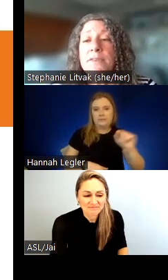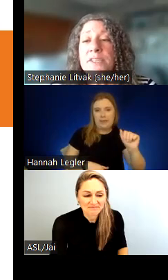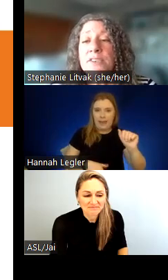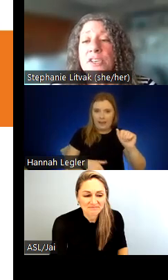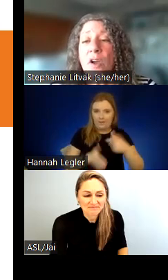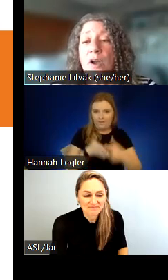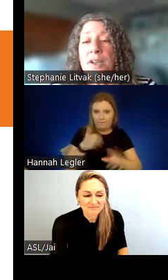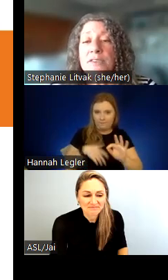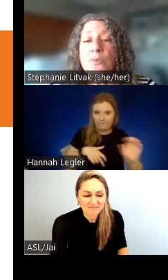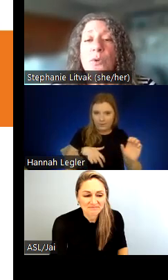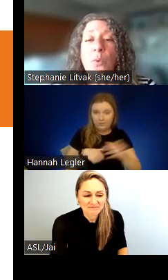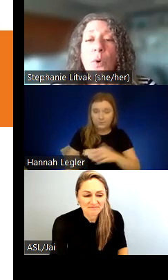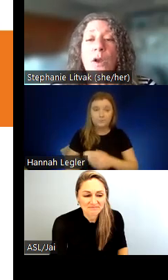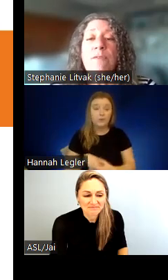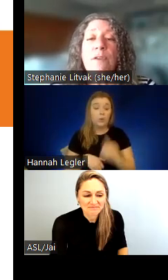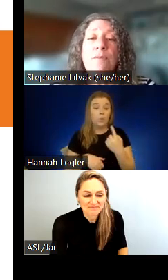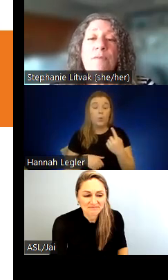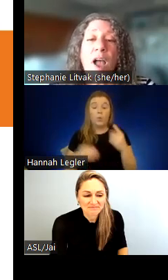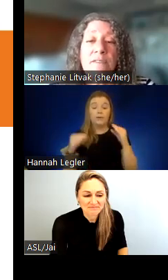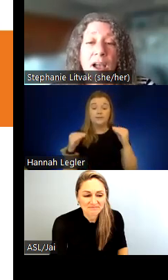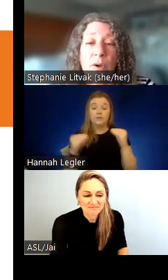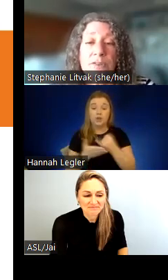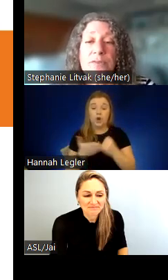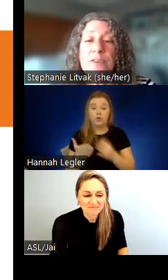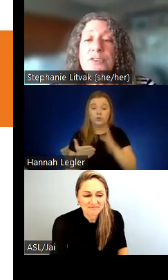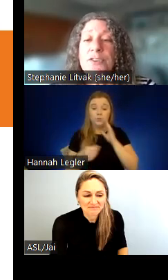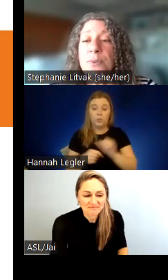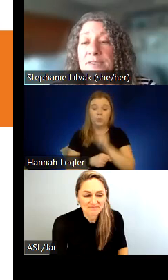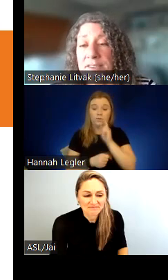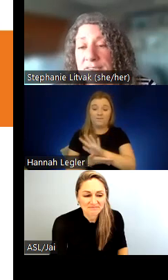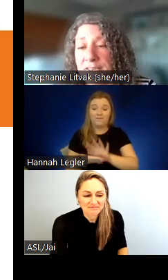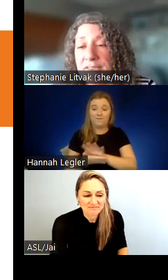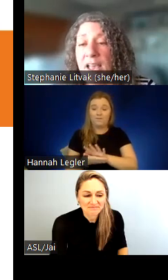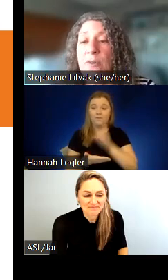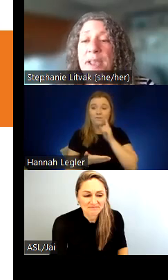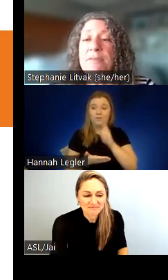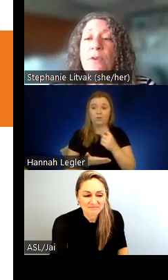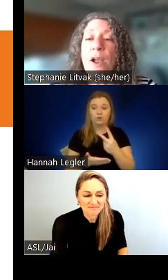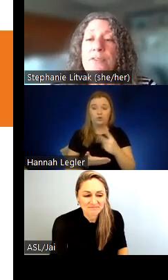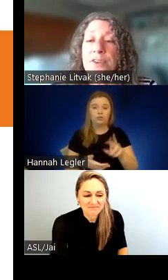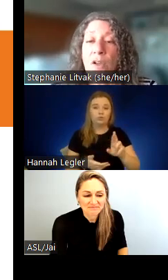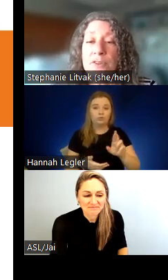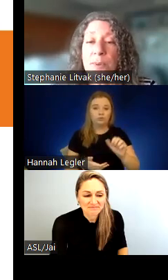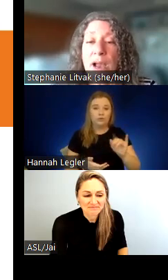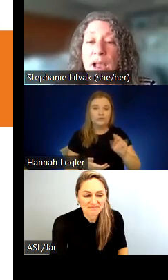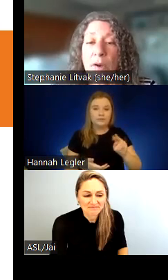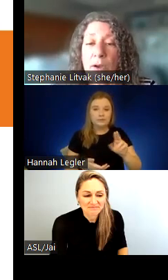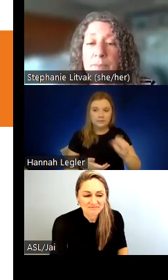One teaching artist will work for five hours for two residencies at a rate of $400 per